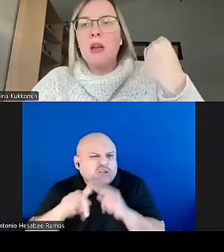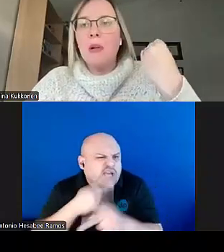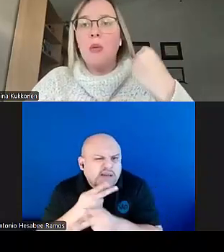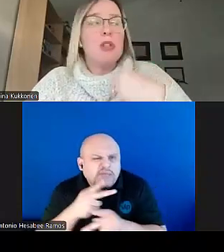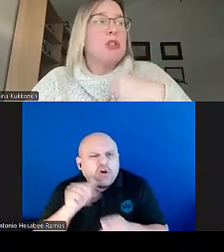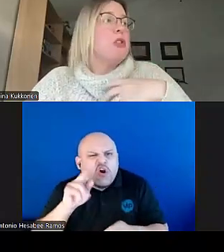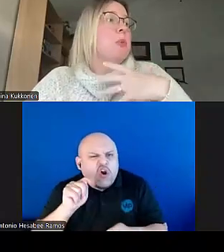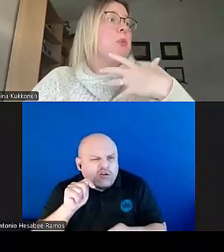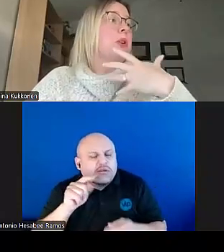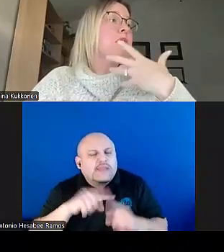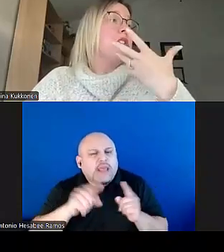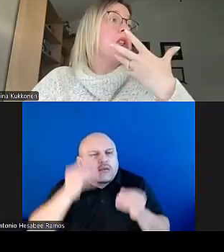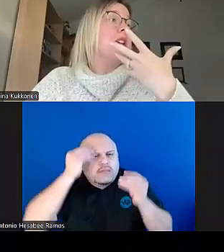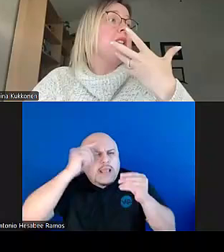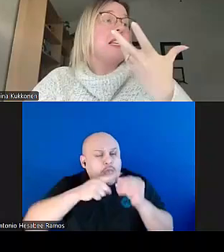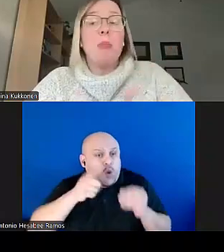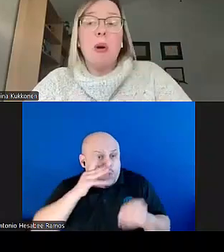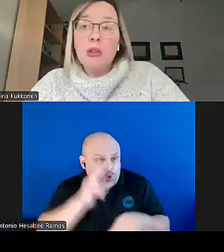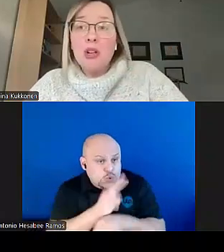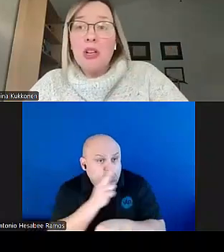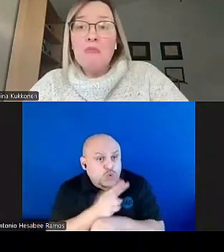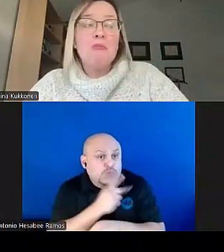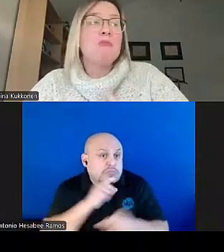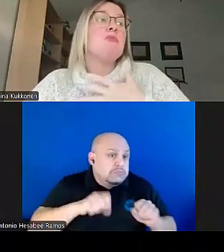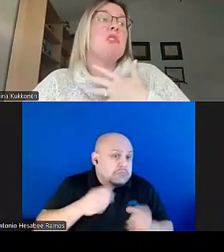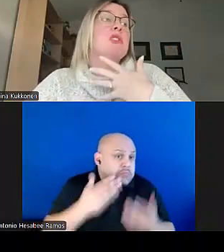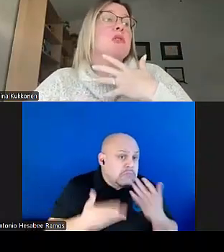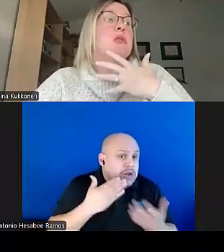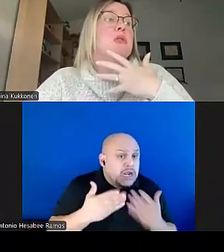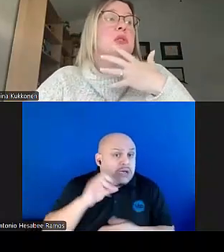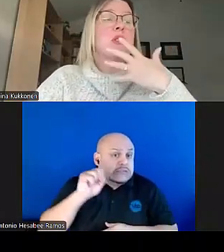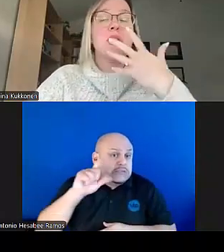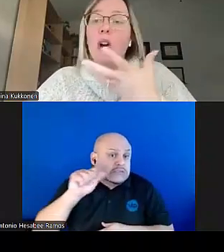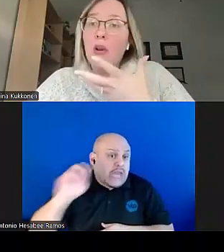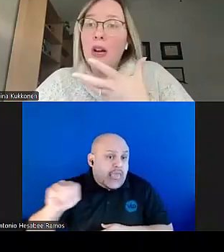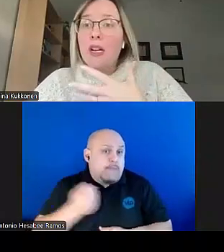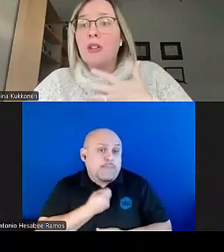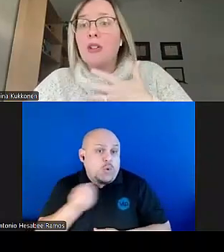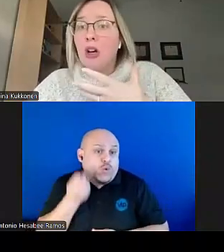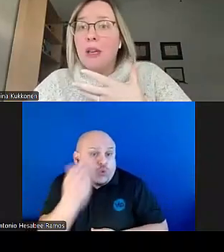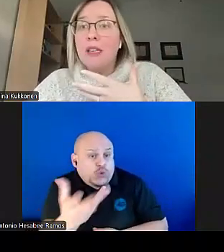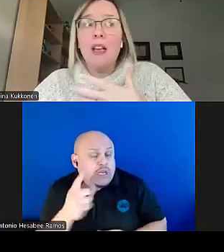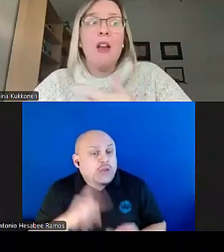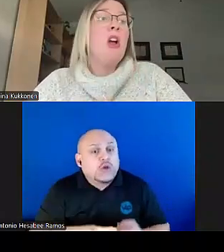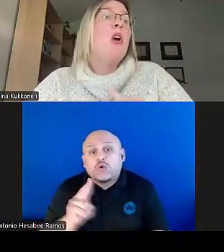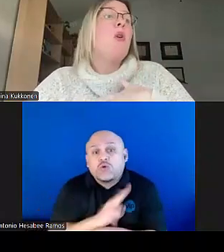think about would you use potentially slam poetry? Would you use songwriting or song making,